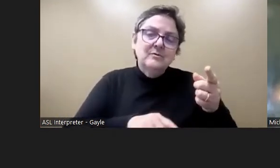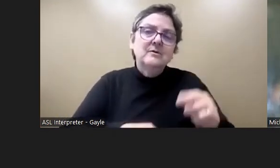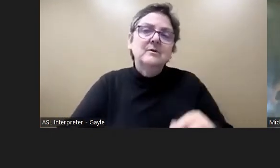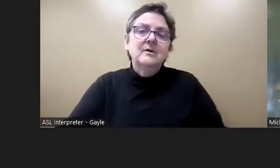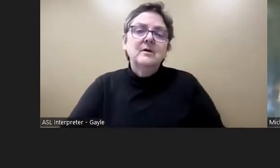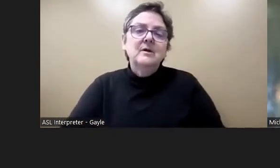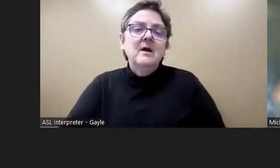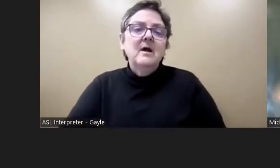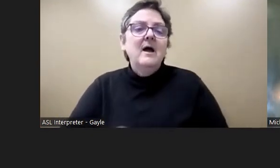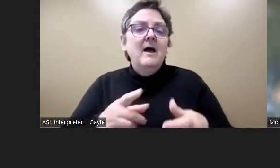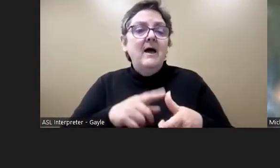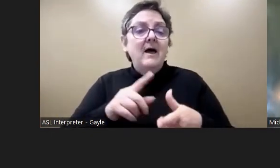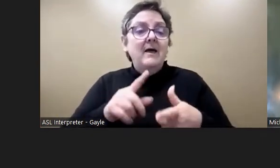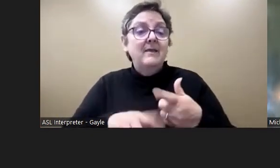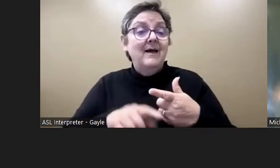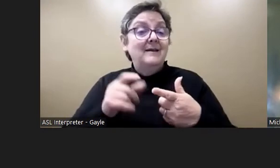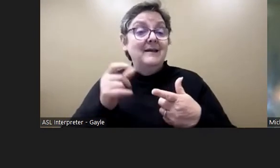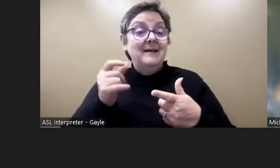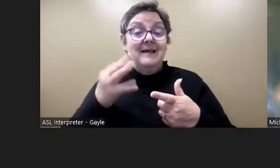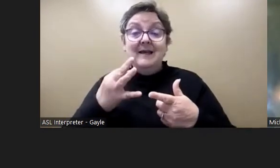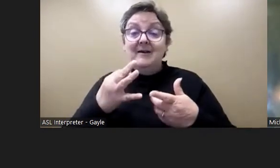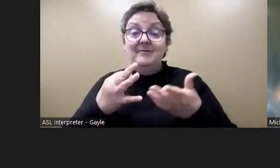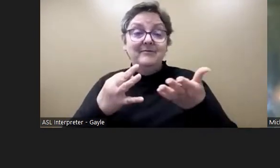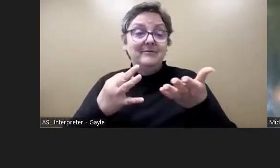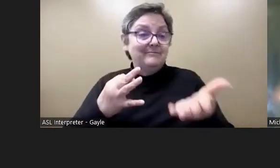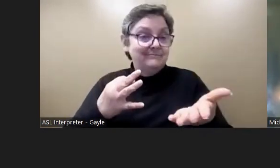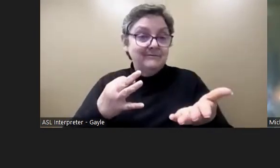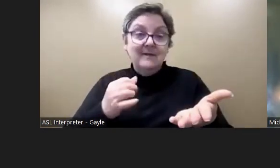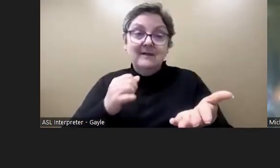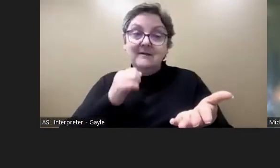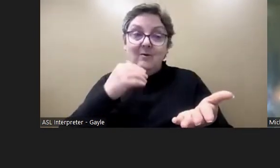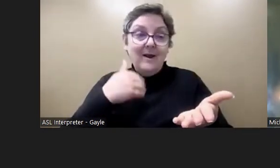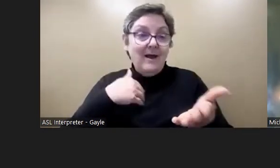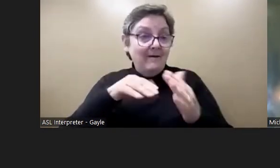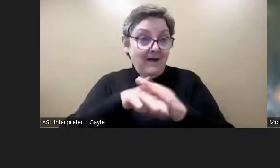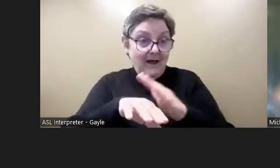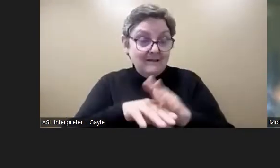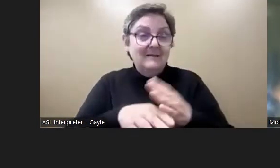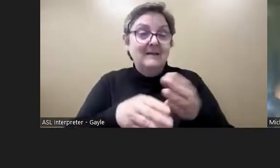And then if content does have to be retrofitted or remediated, whatever the word you use